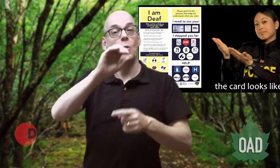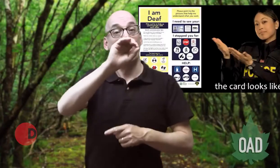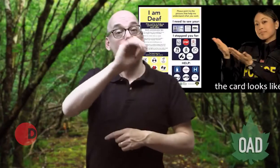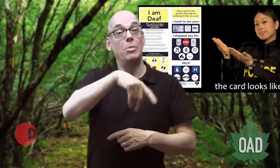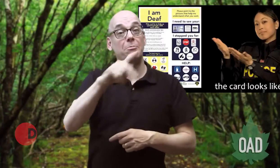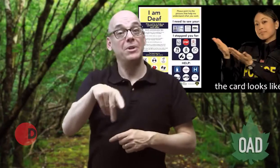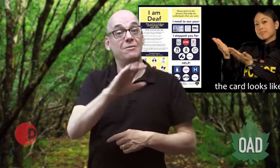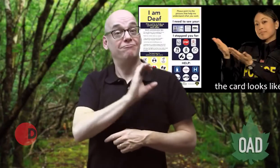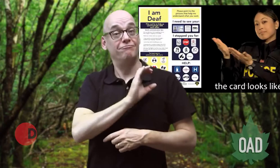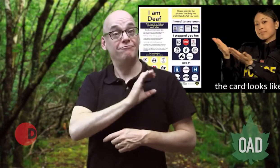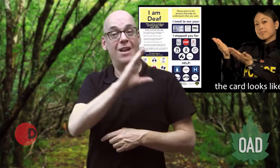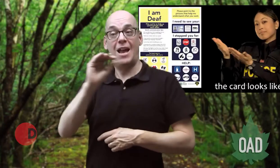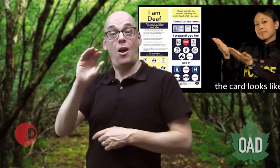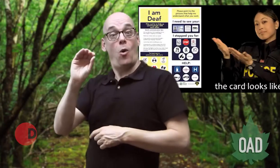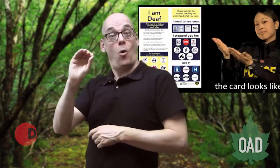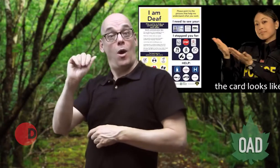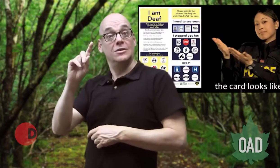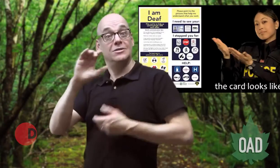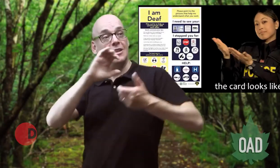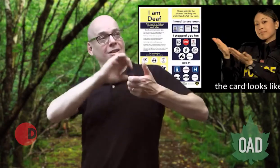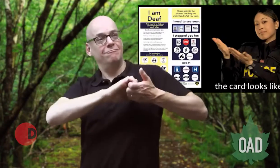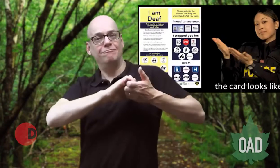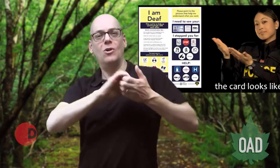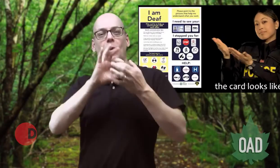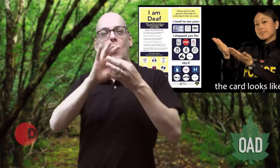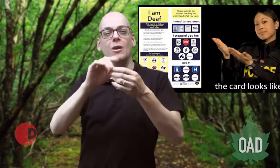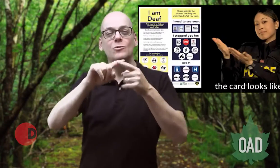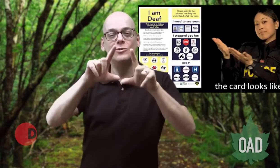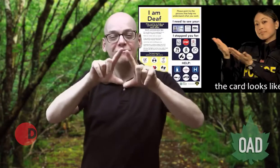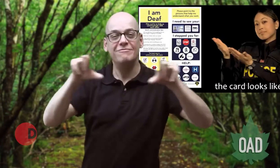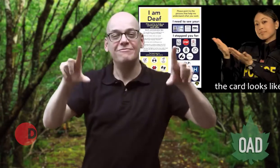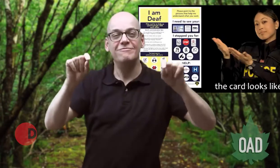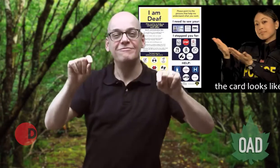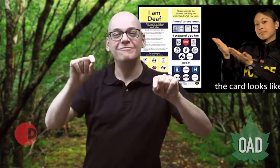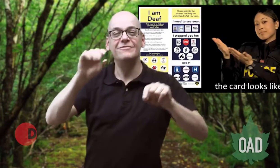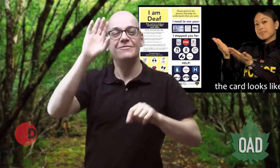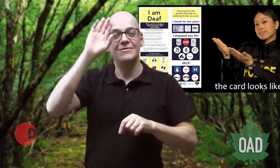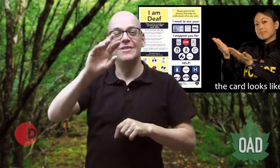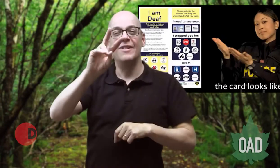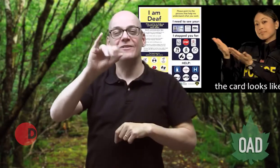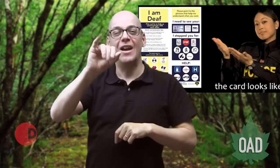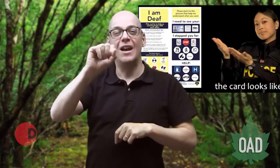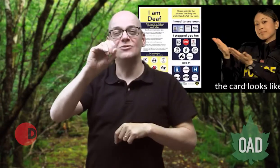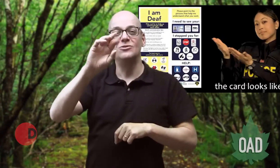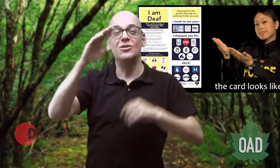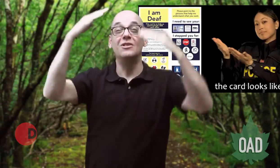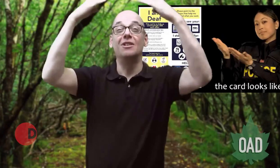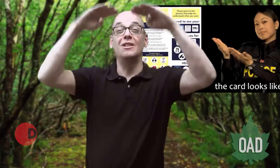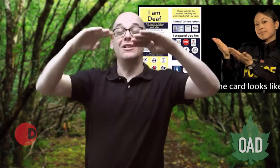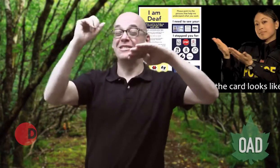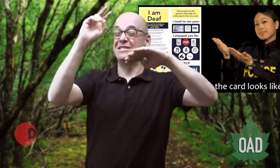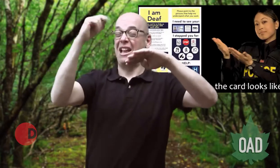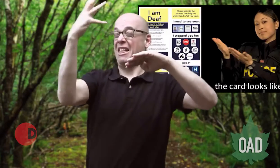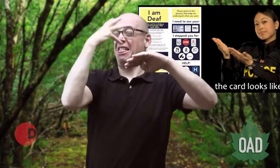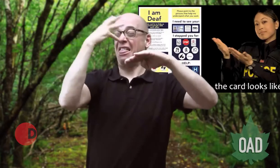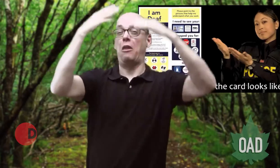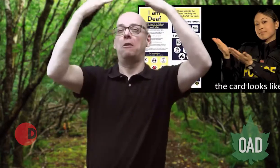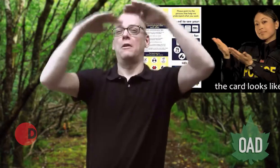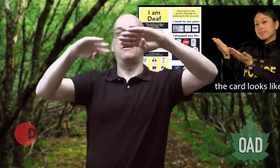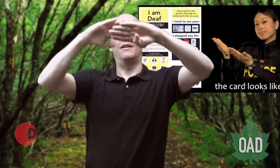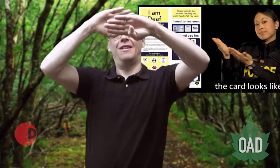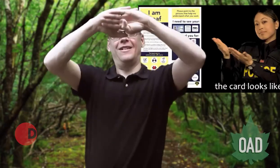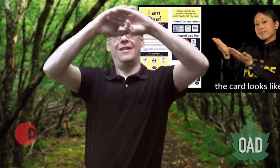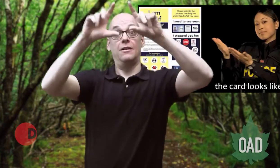=Ontario Provincial Police (OPP) and OAD worked together to develop